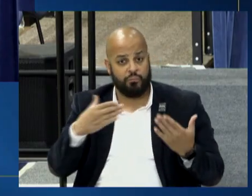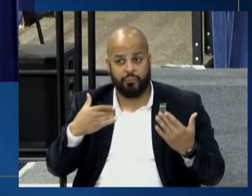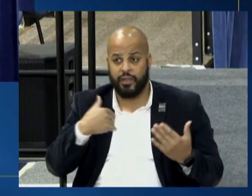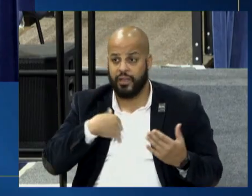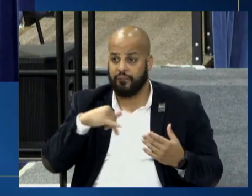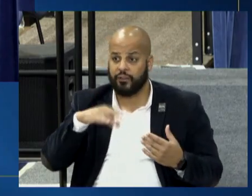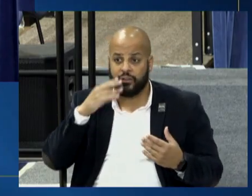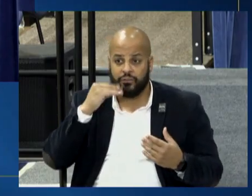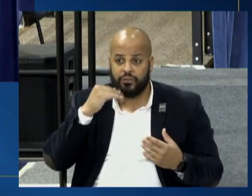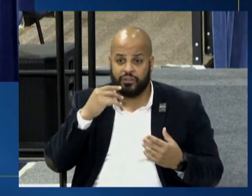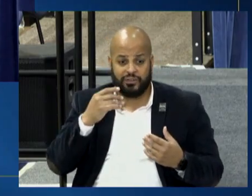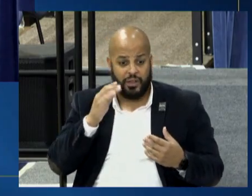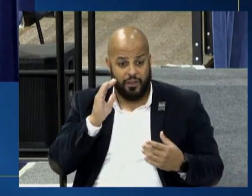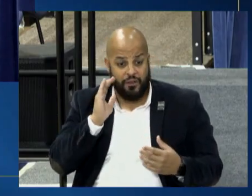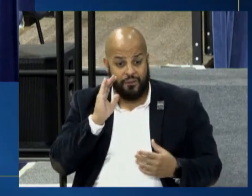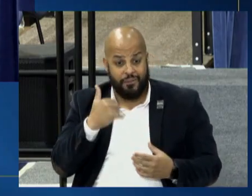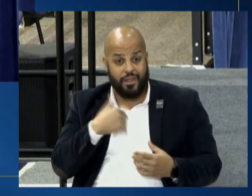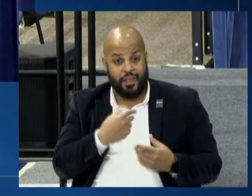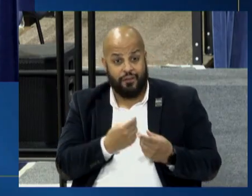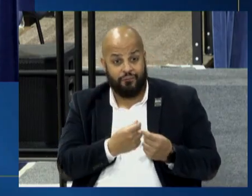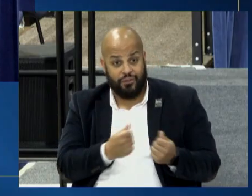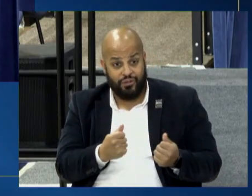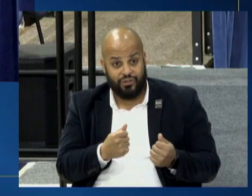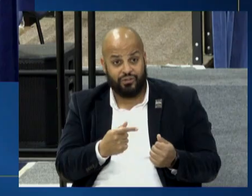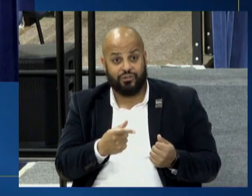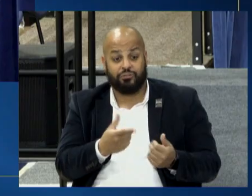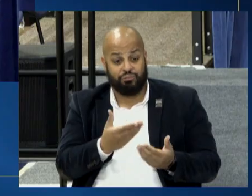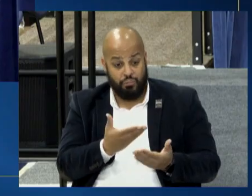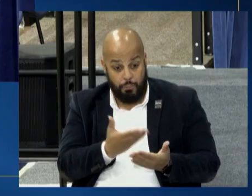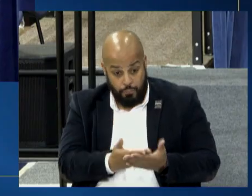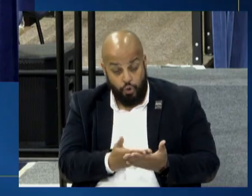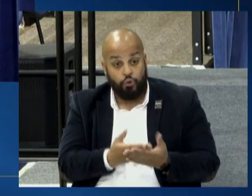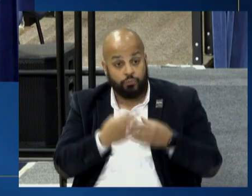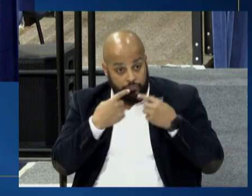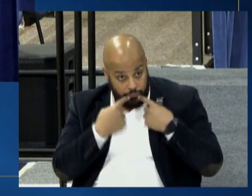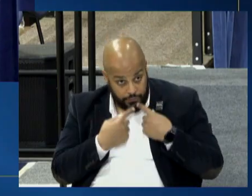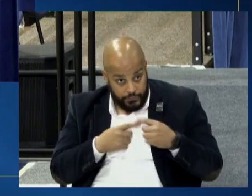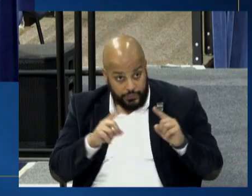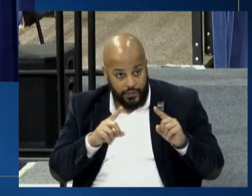to be a solution that has been proven out successful in a very limited circumstance.